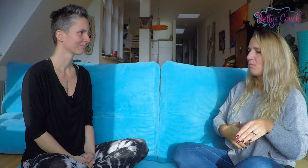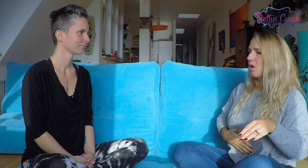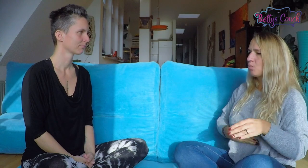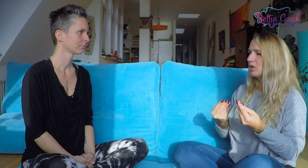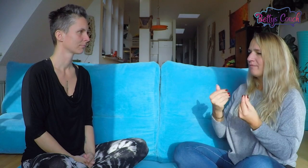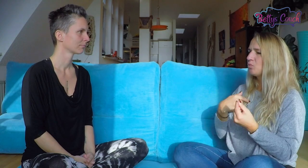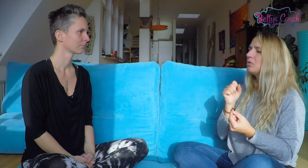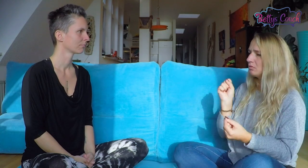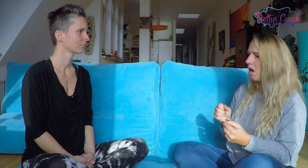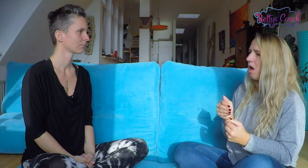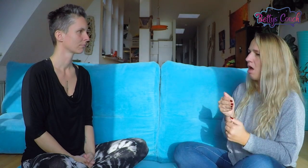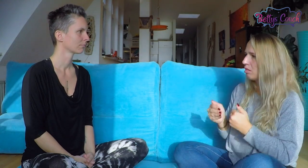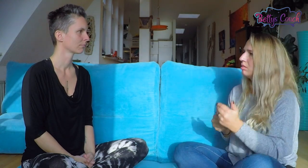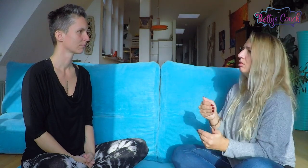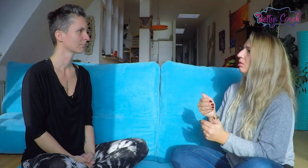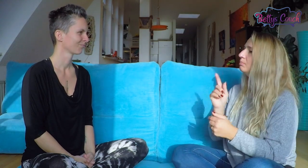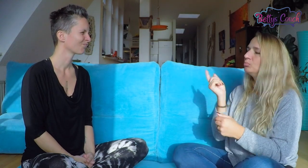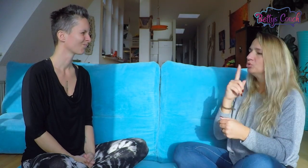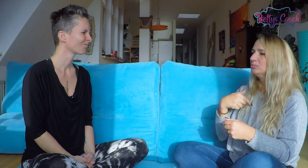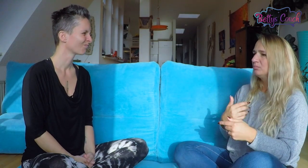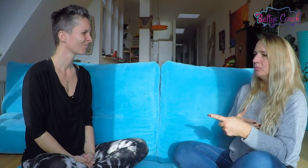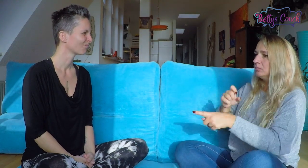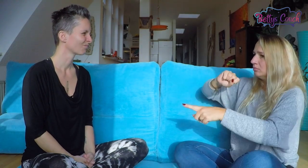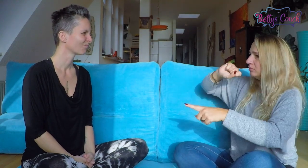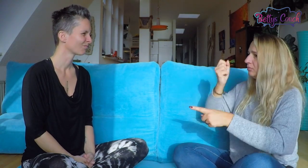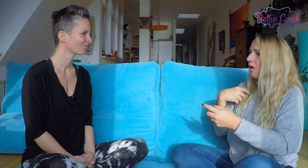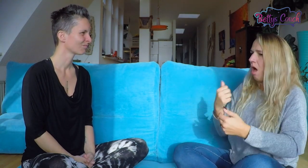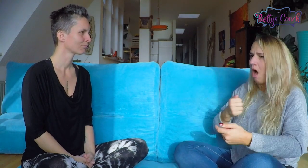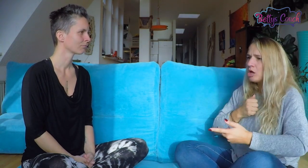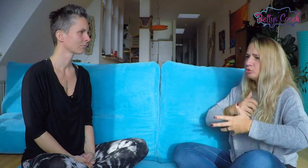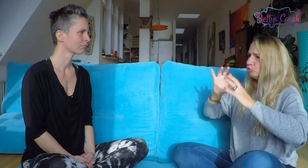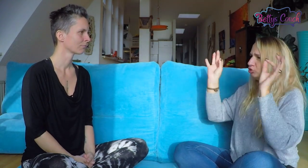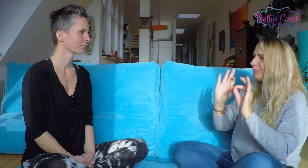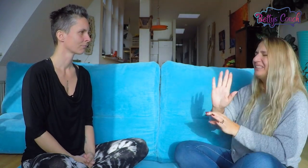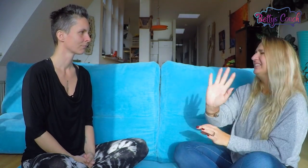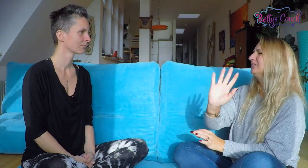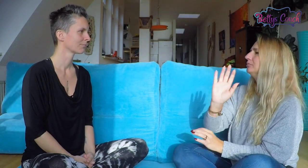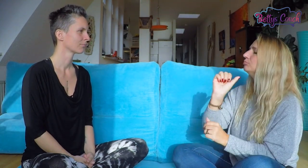Listen to your belly. Don't fall into the vortex of fear.